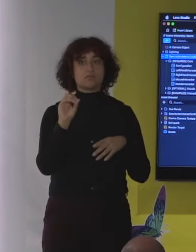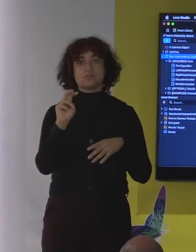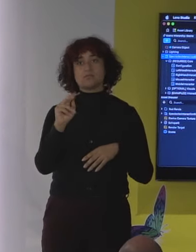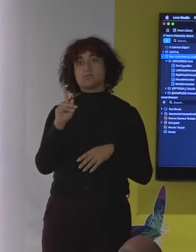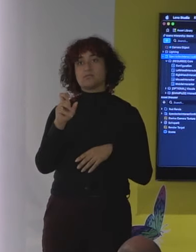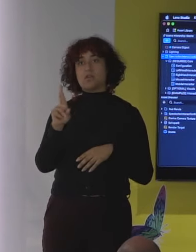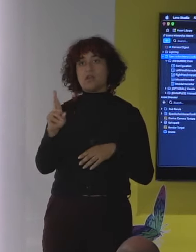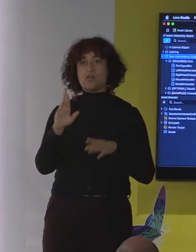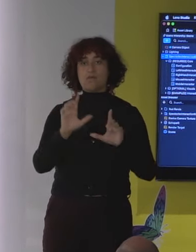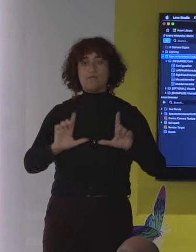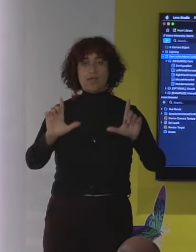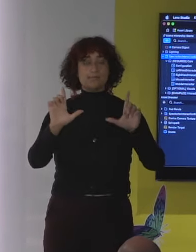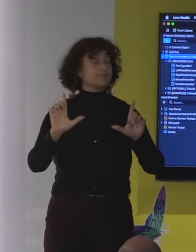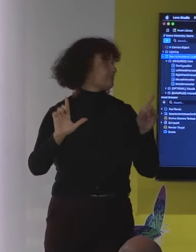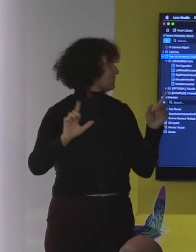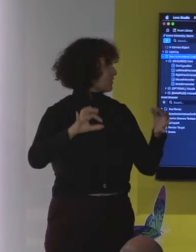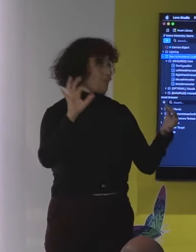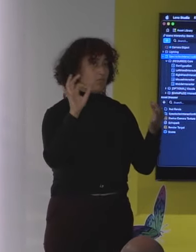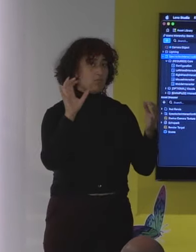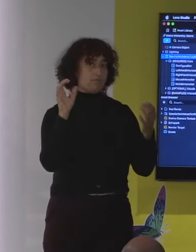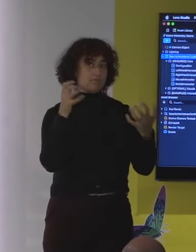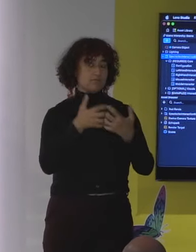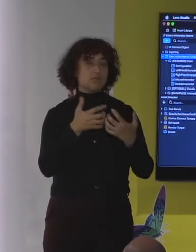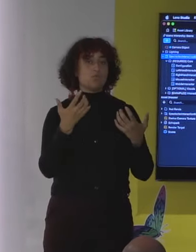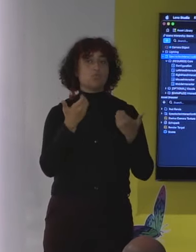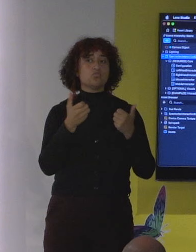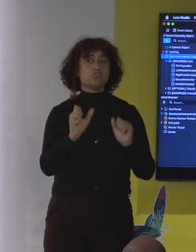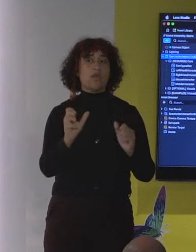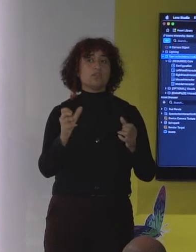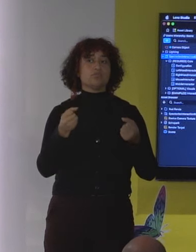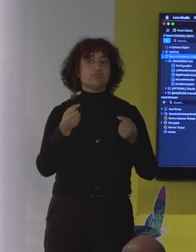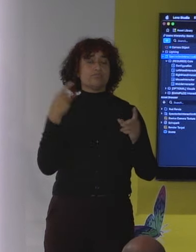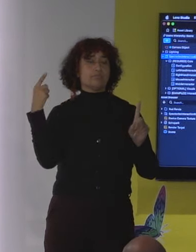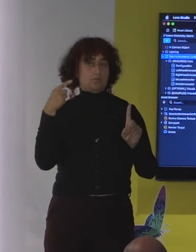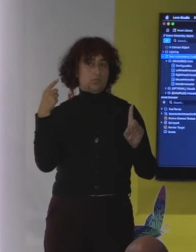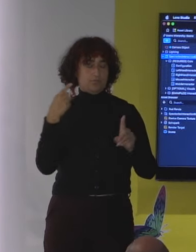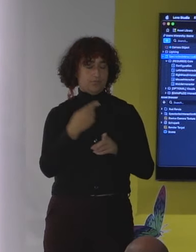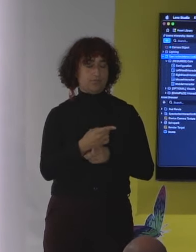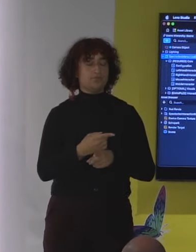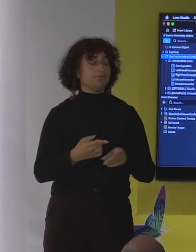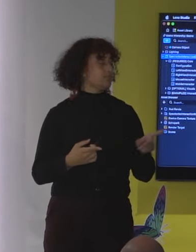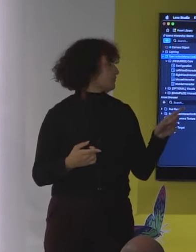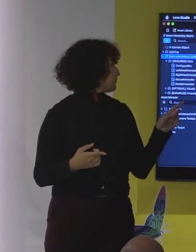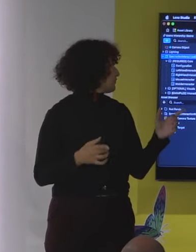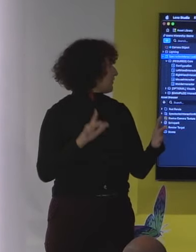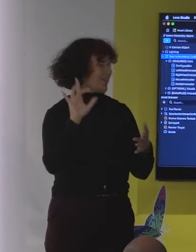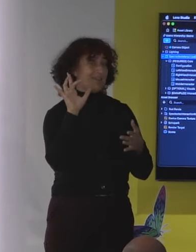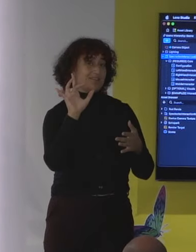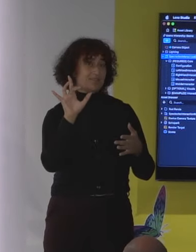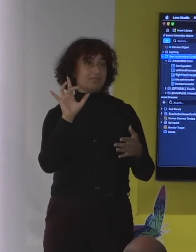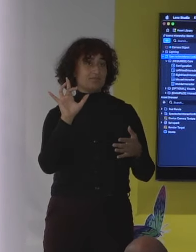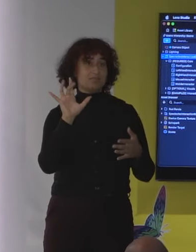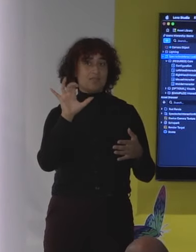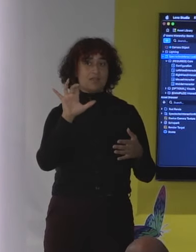So, this is a perfect fit what we're trying to accomplish. By clicking this follow button,